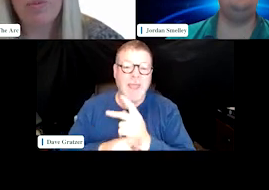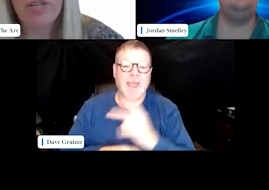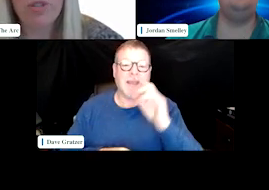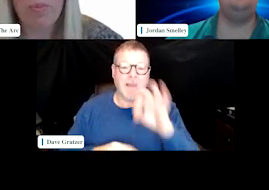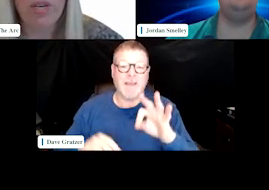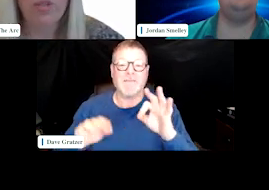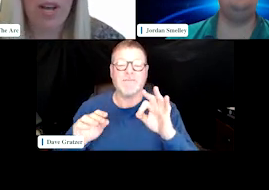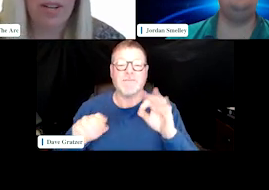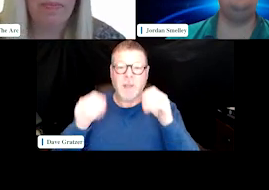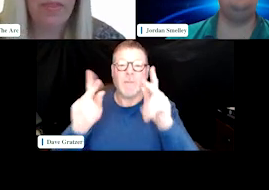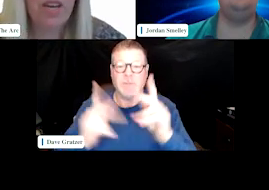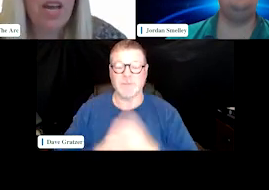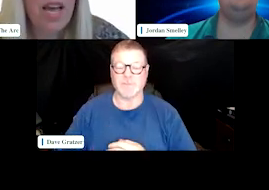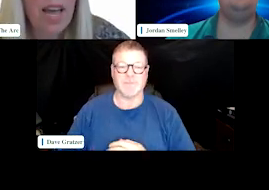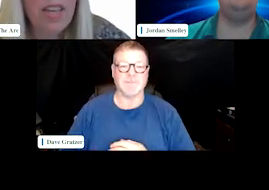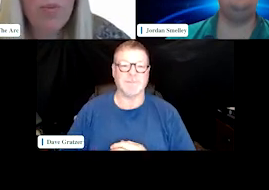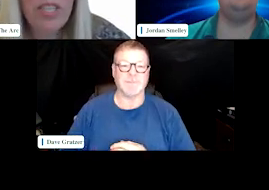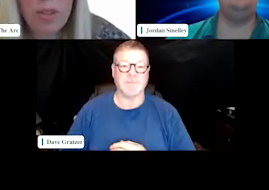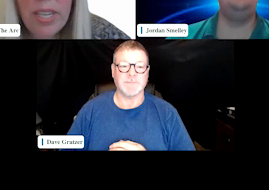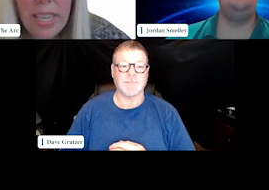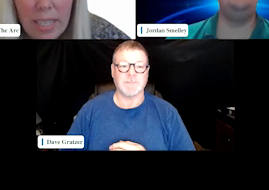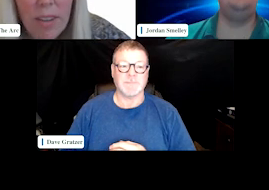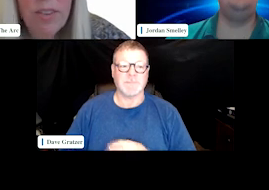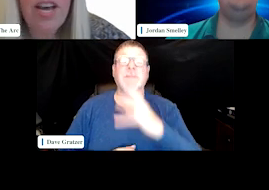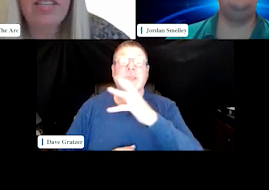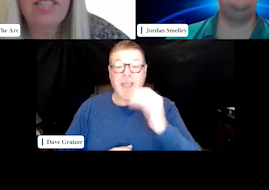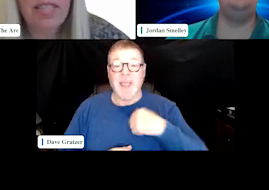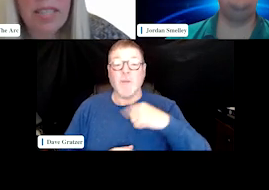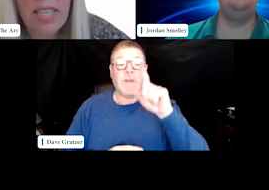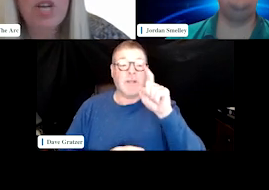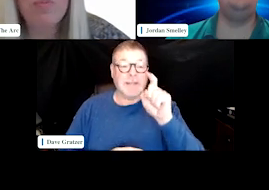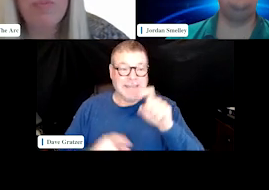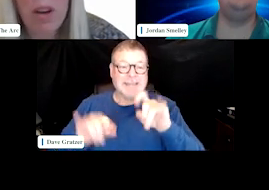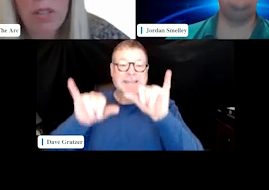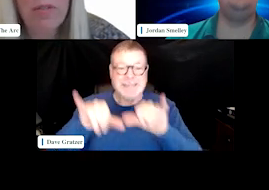to do peer support as well. And then we do need a standardized and sustainable model